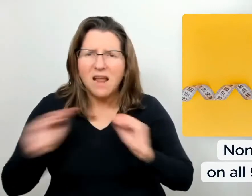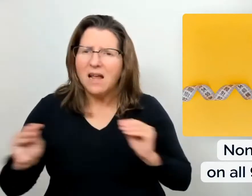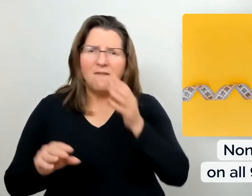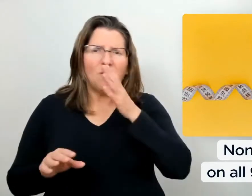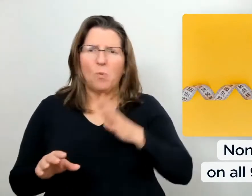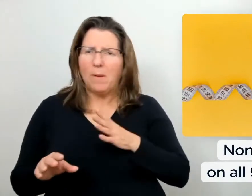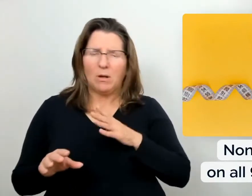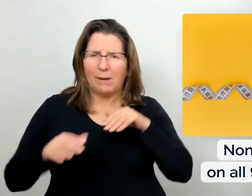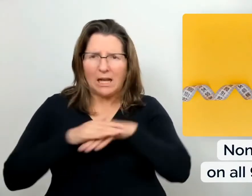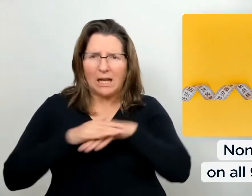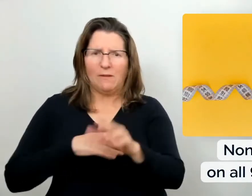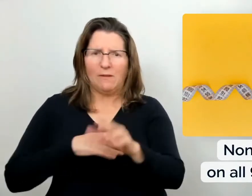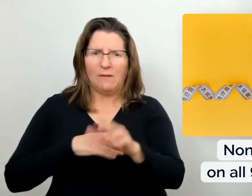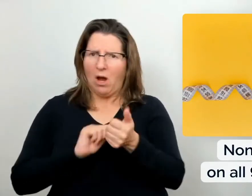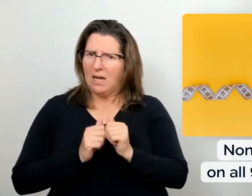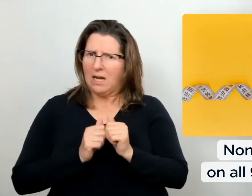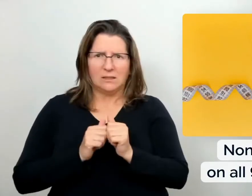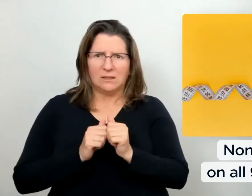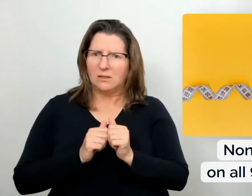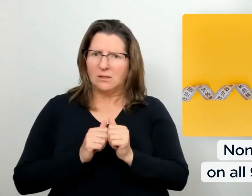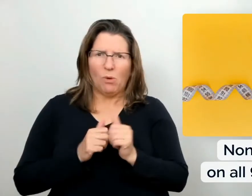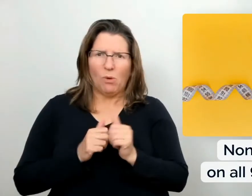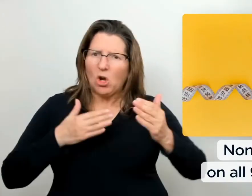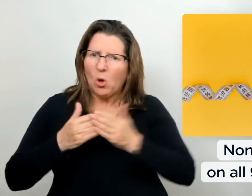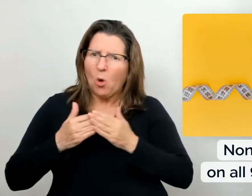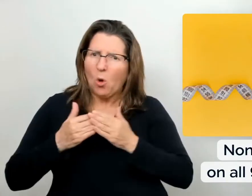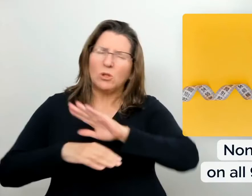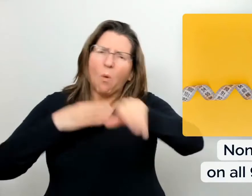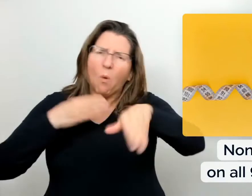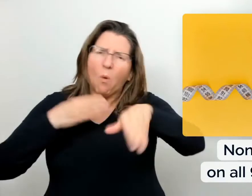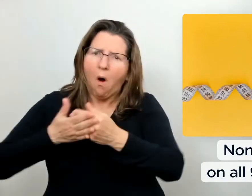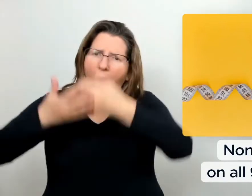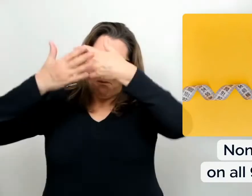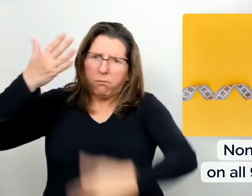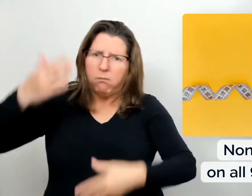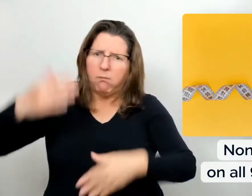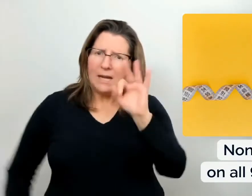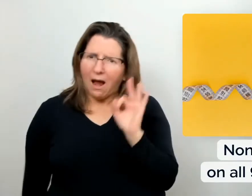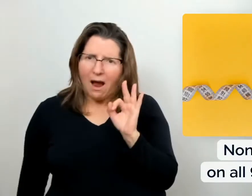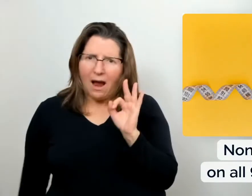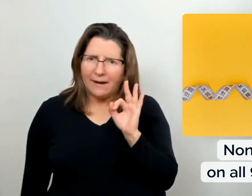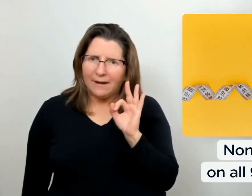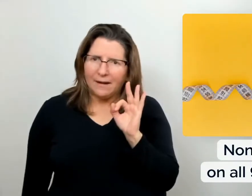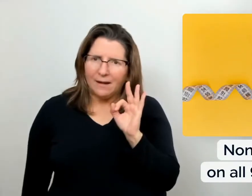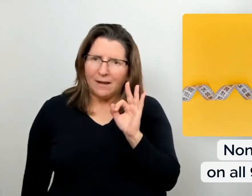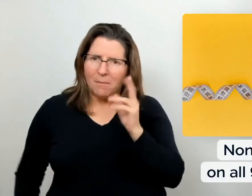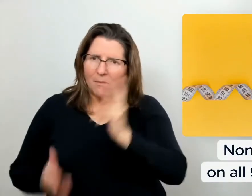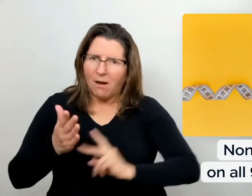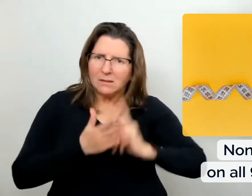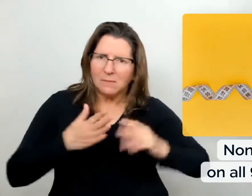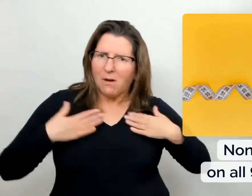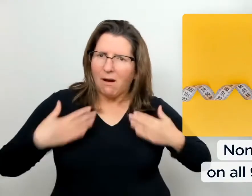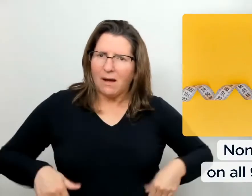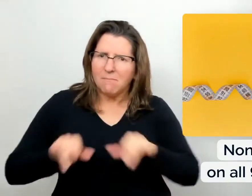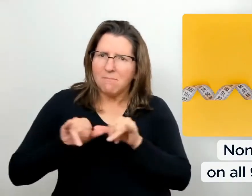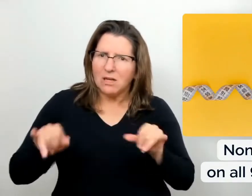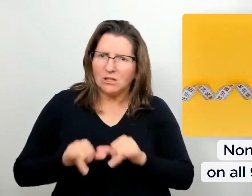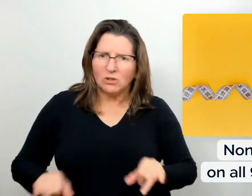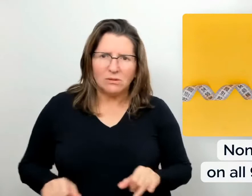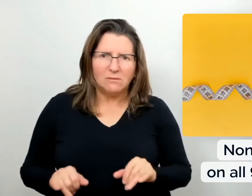Not even one woman came close to the average on all nine dimensions!